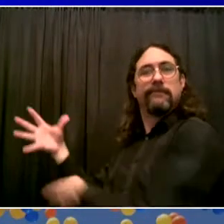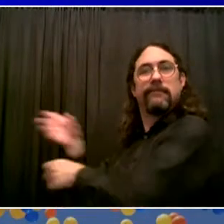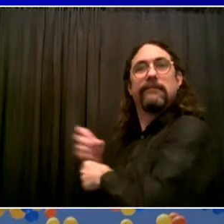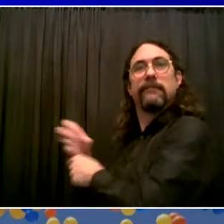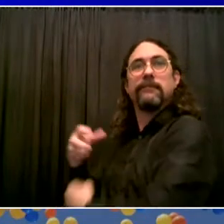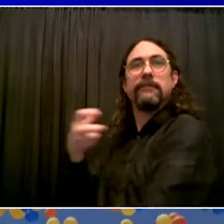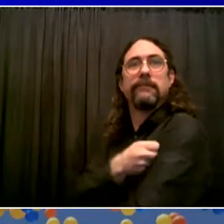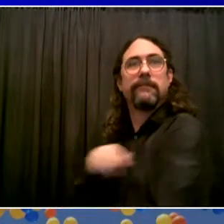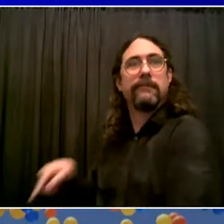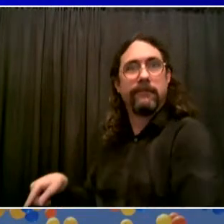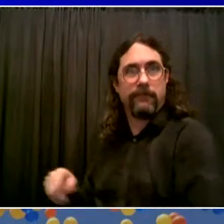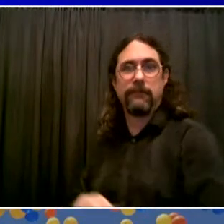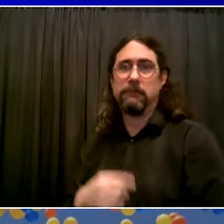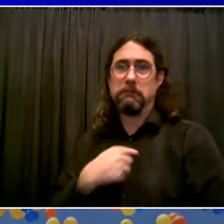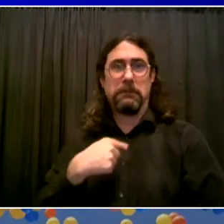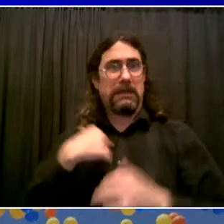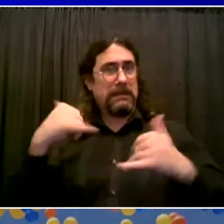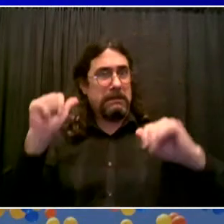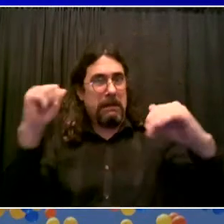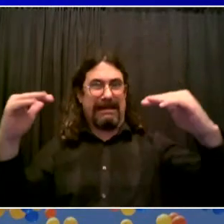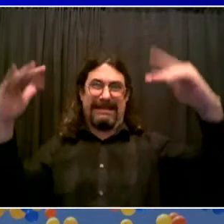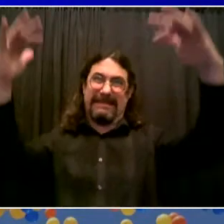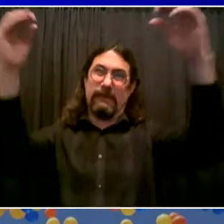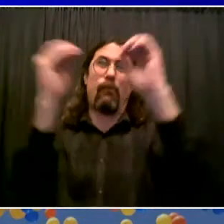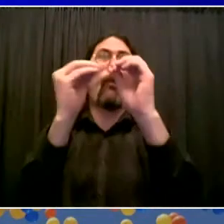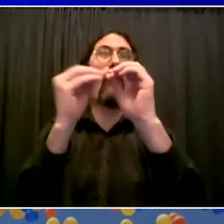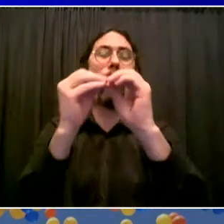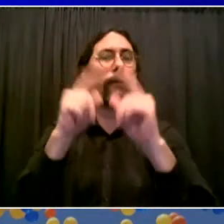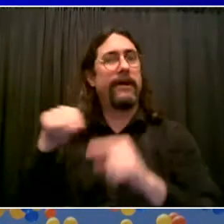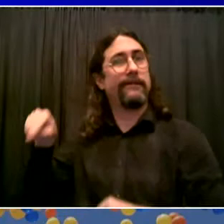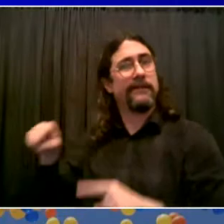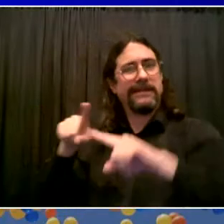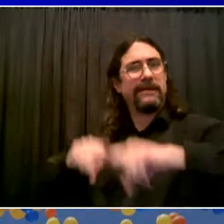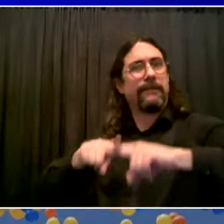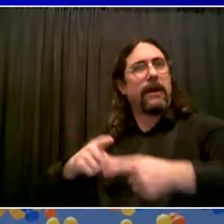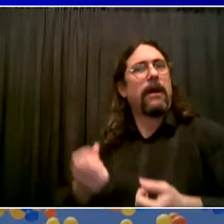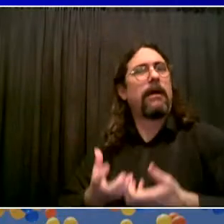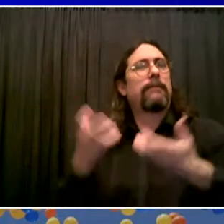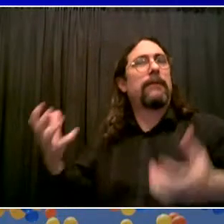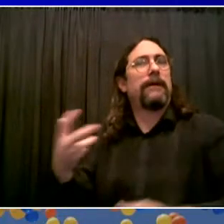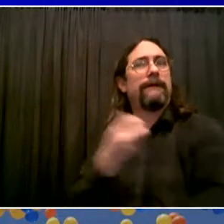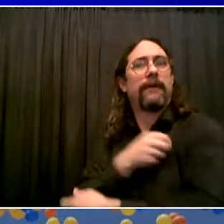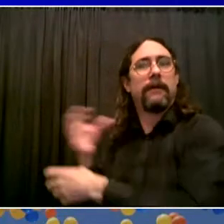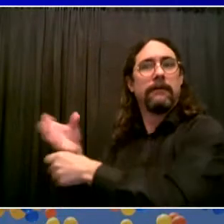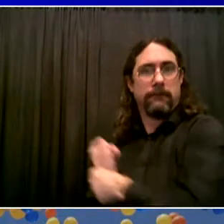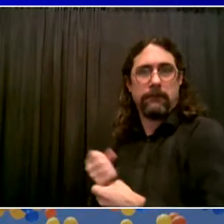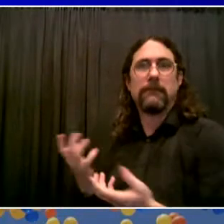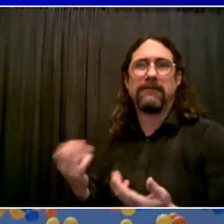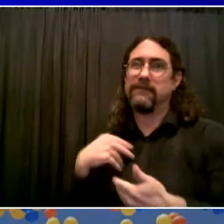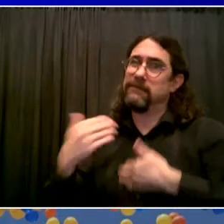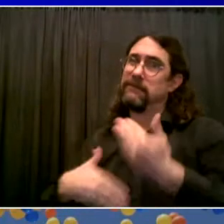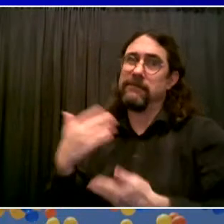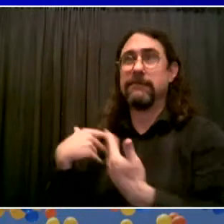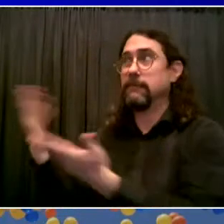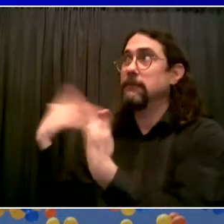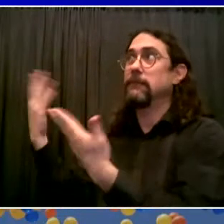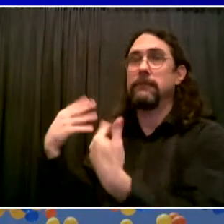SUPPLIES. IT'S ALL ABOUT